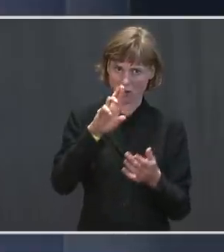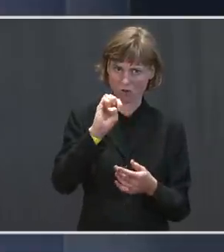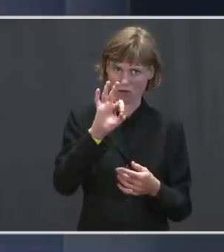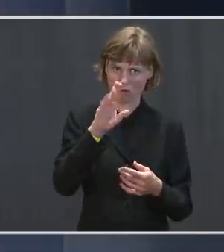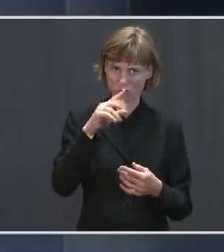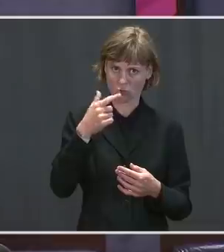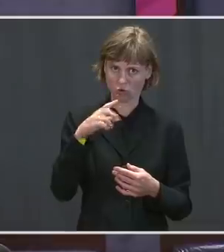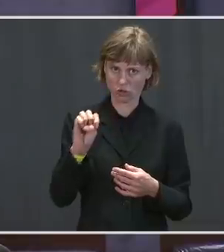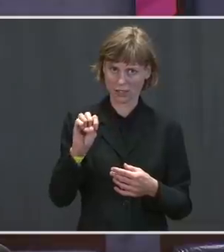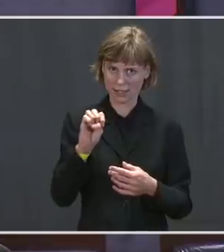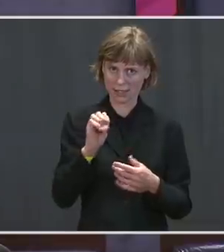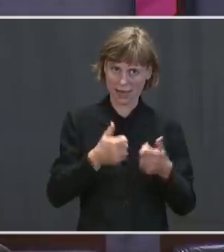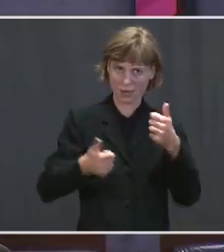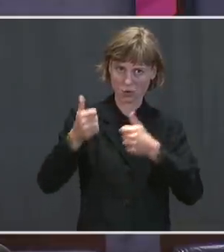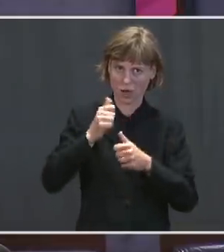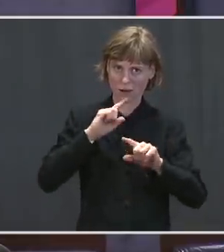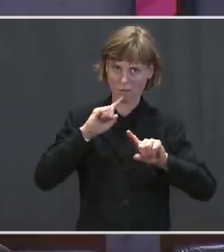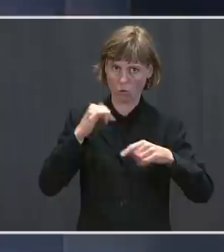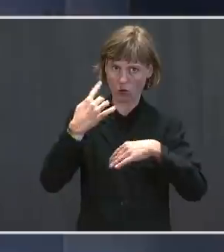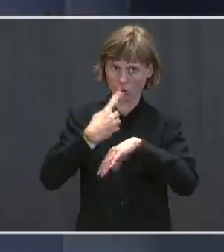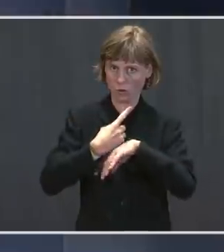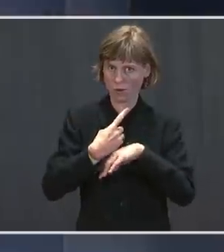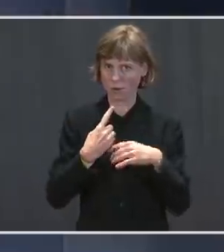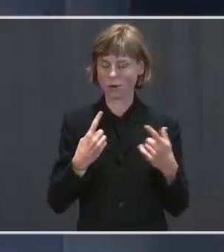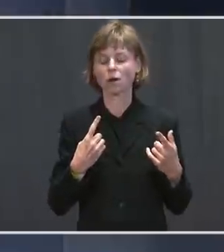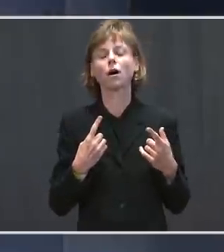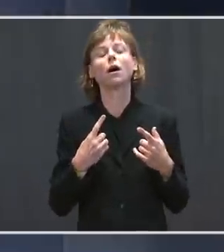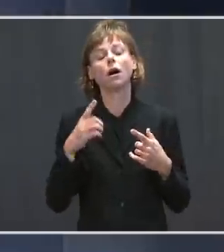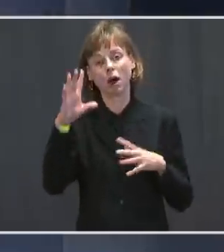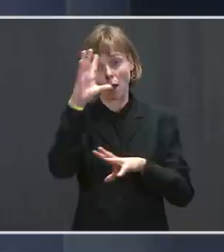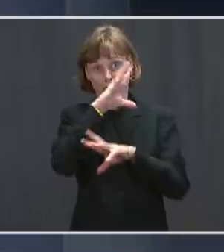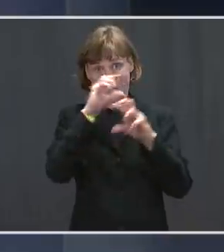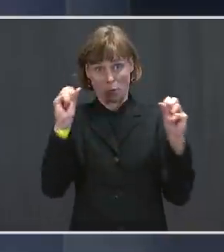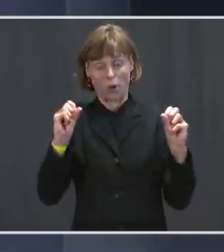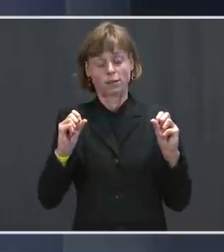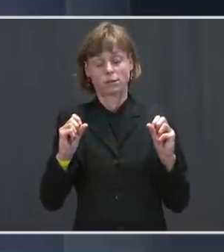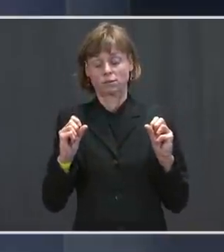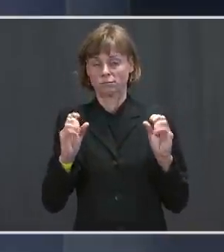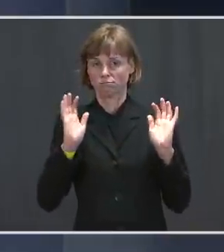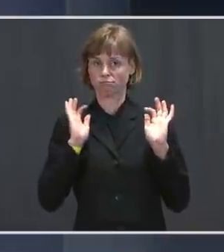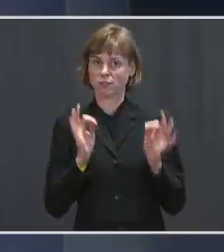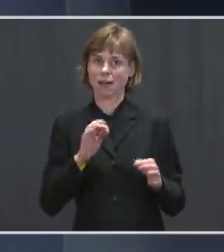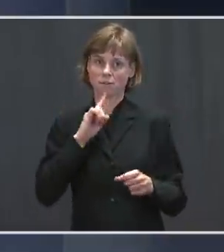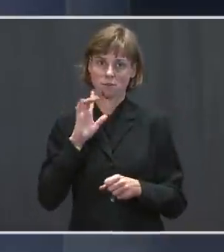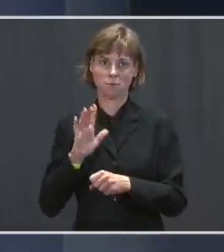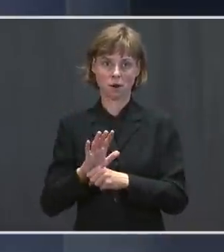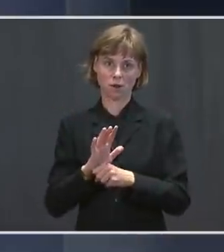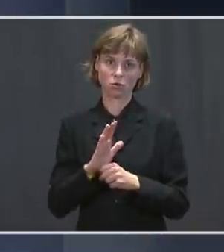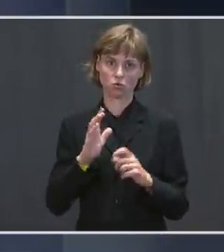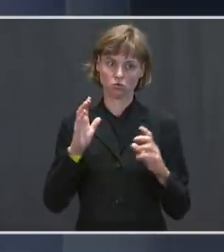And then a follow up on that. Ms. Psaki: He, the President is certainly committed to looking for ways to ensure